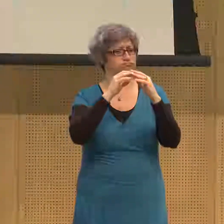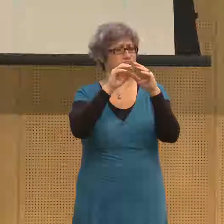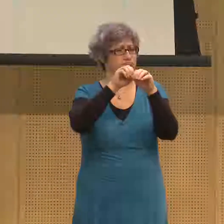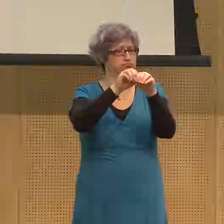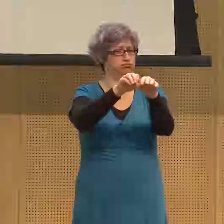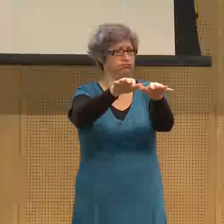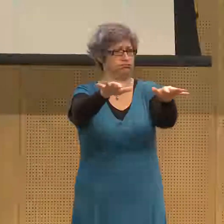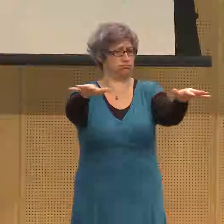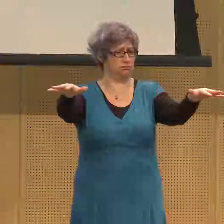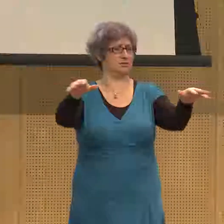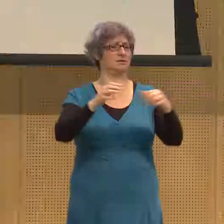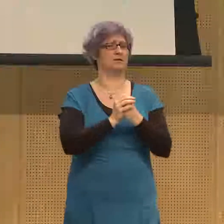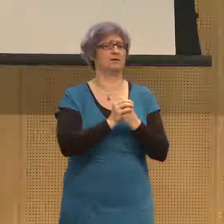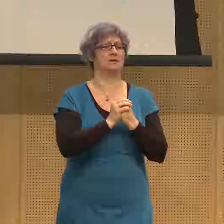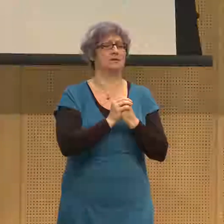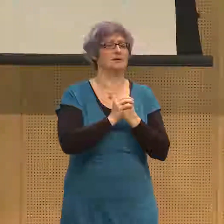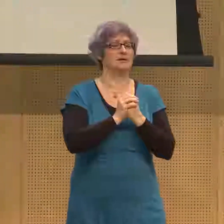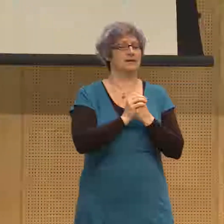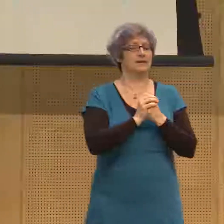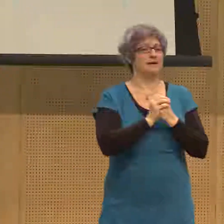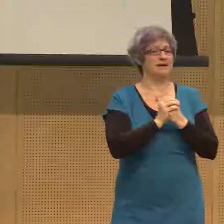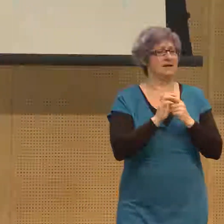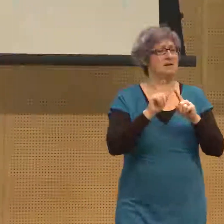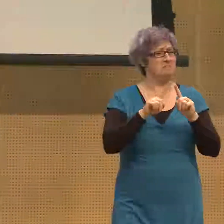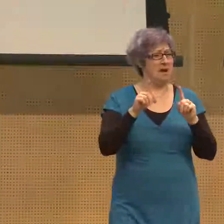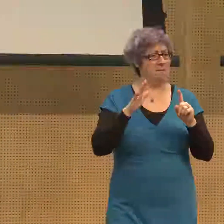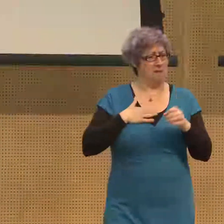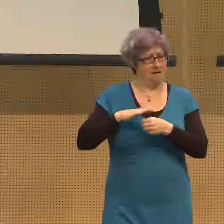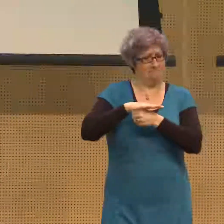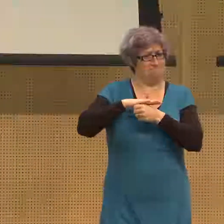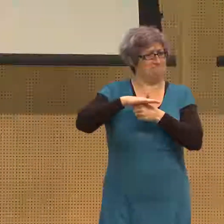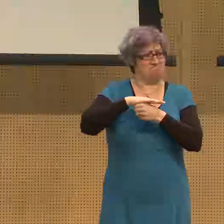and our culture was being recognized more and more.